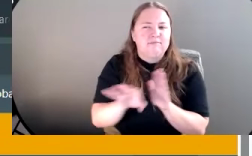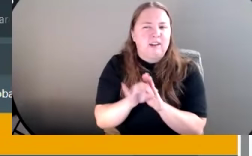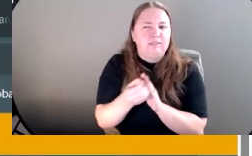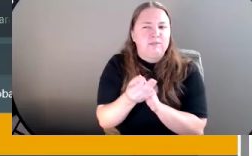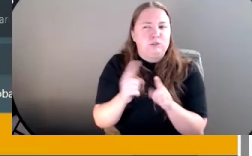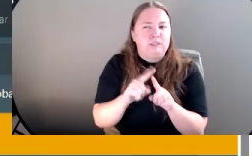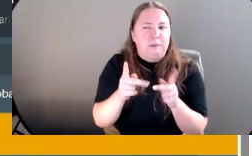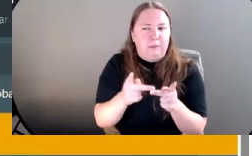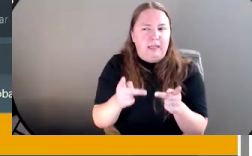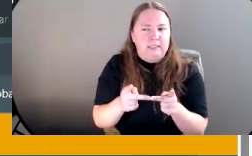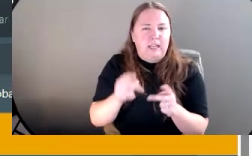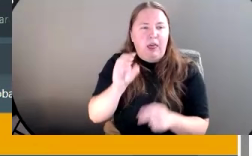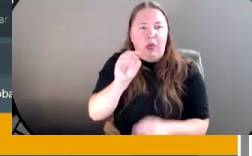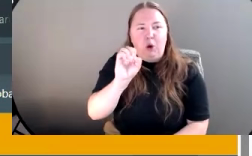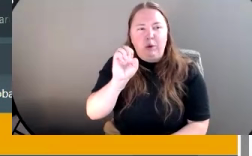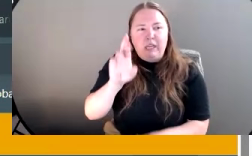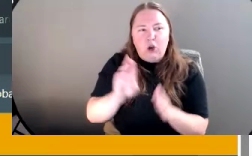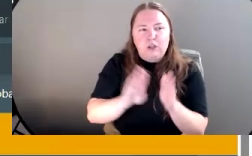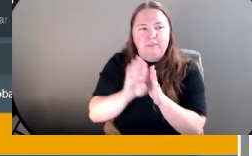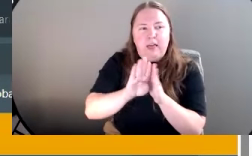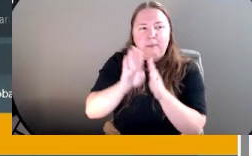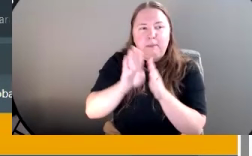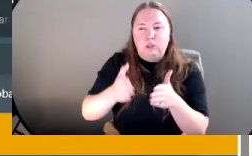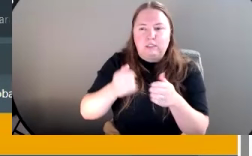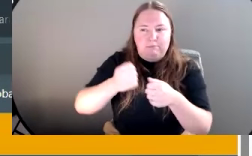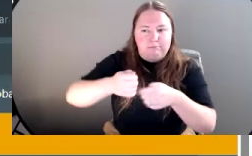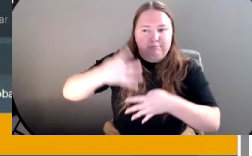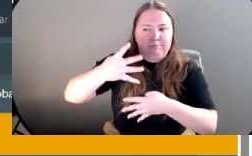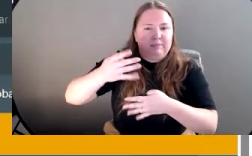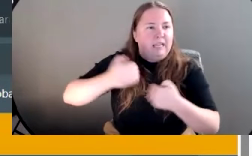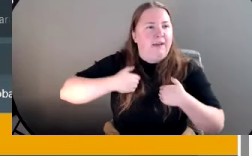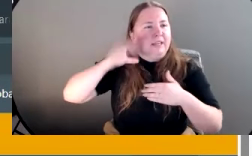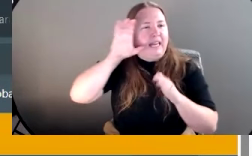I think it's under OER developers, and they have quite a few image sources. I know.